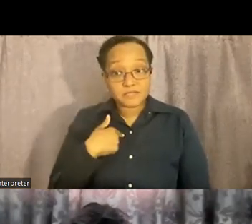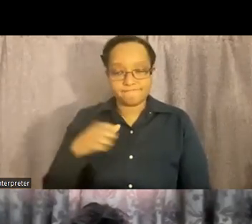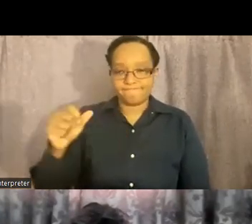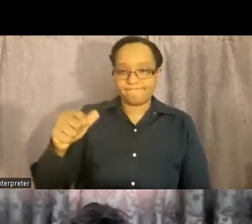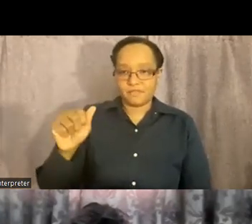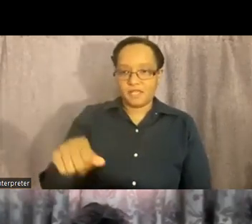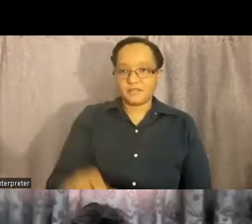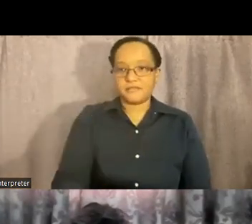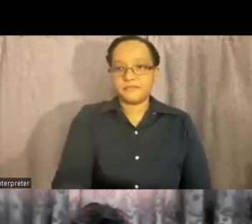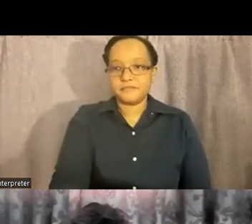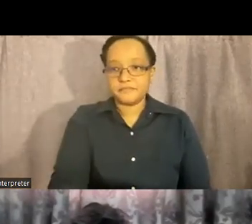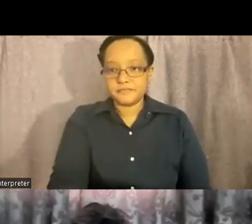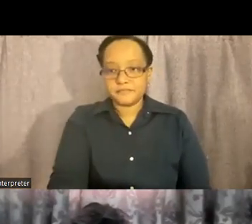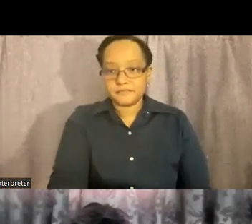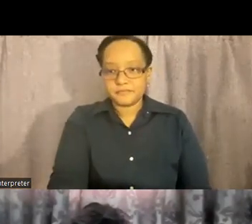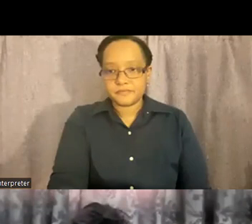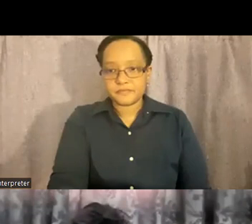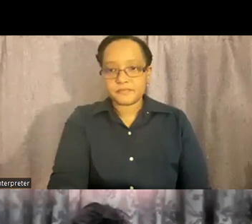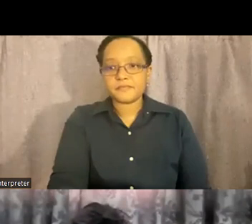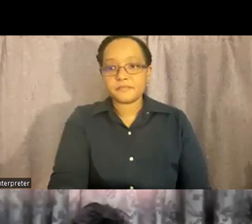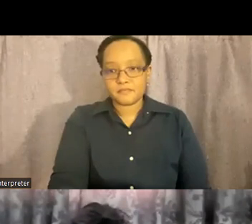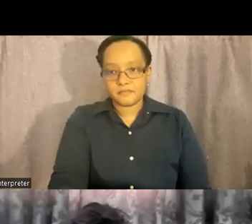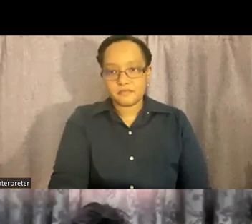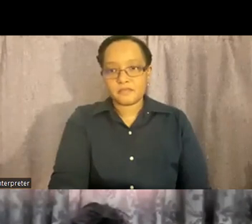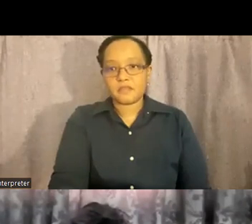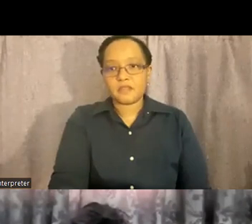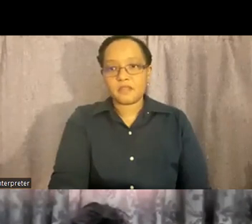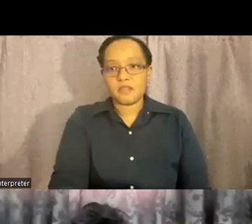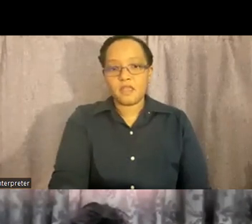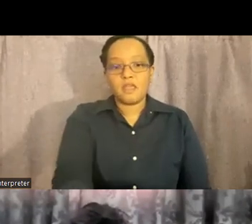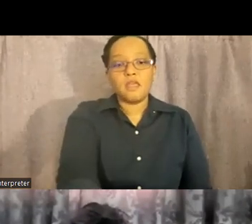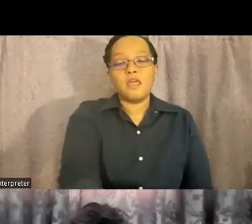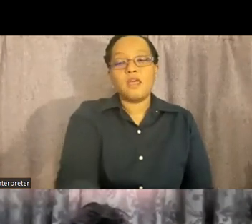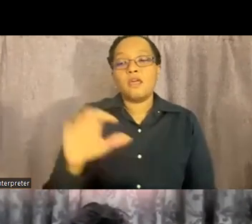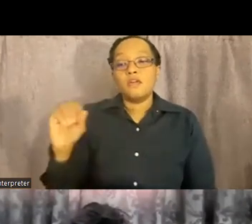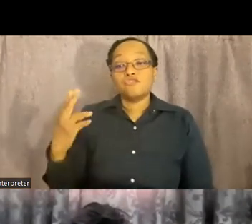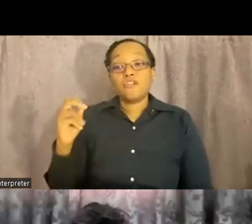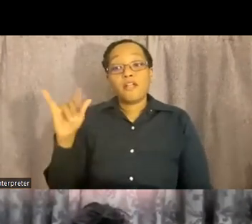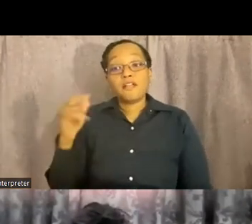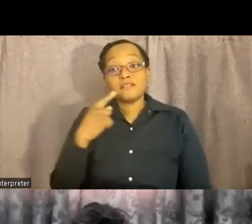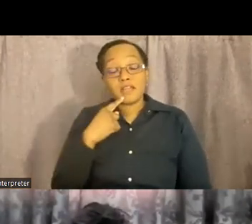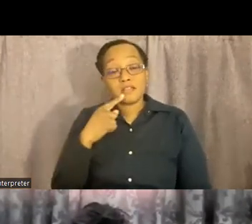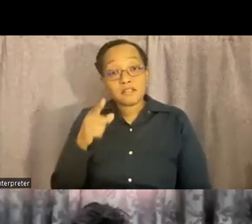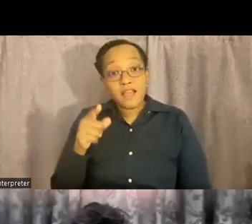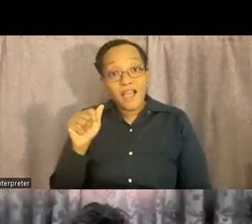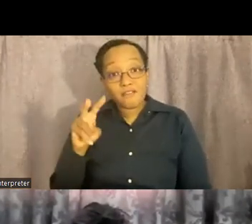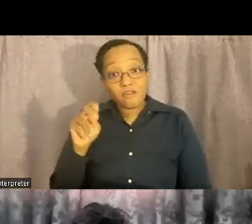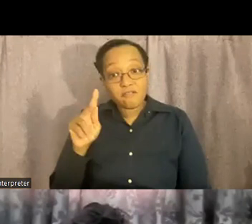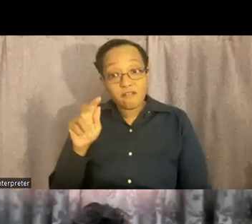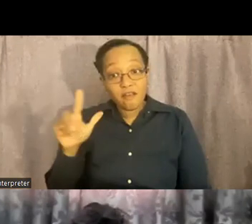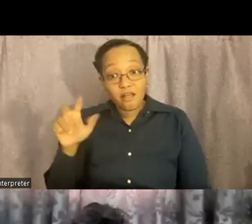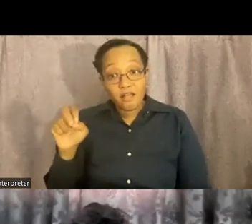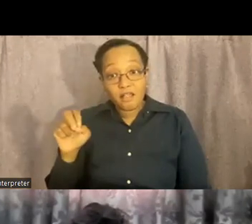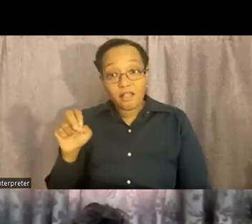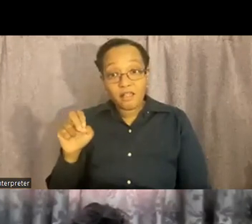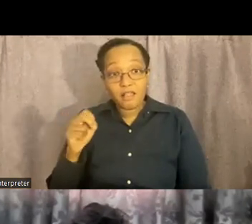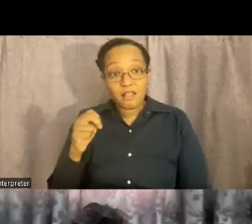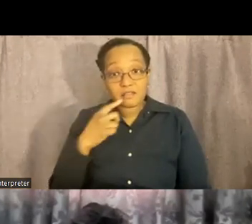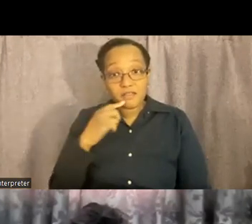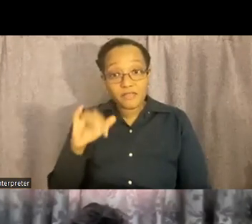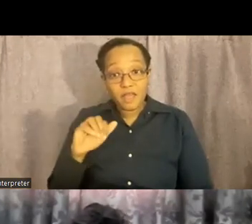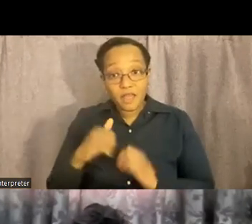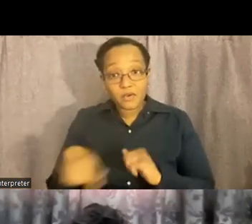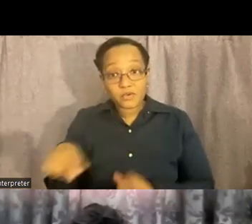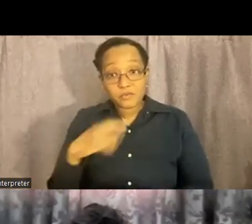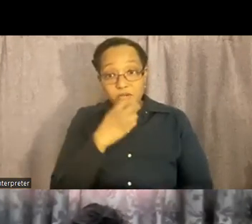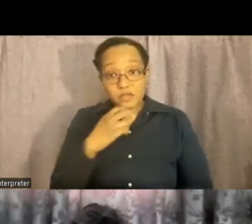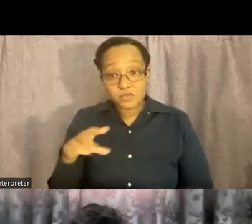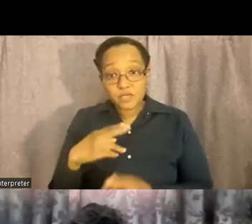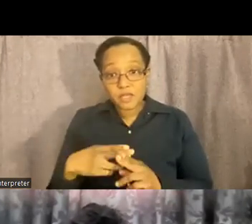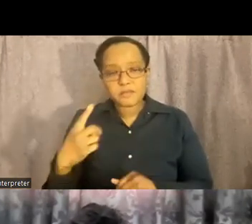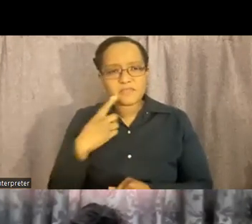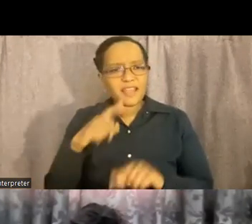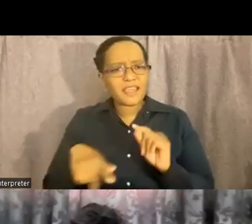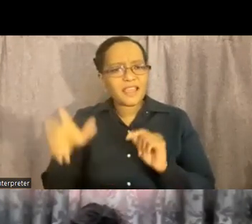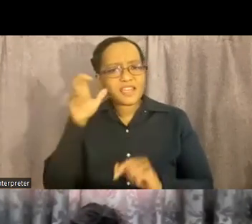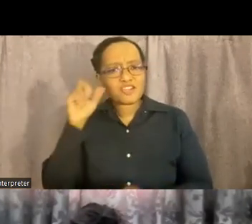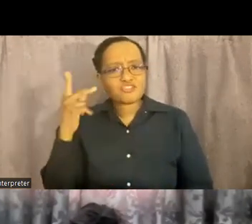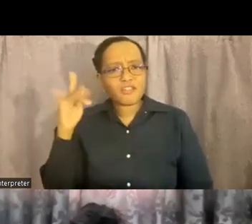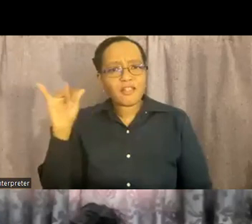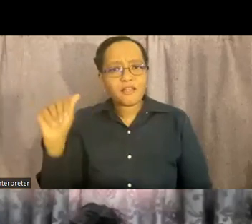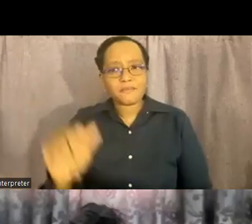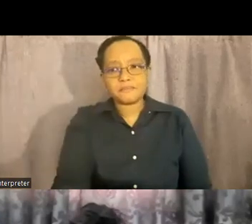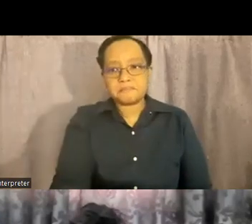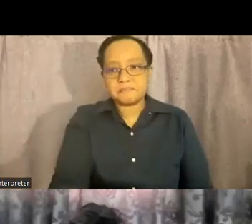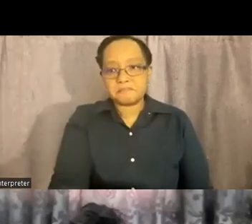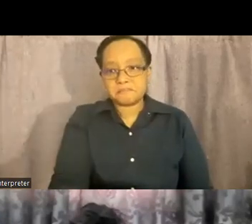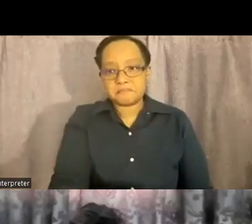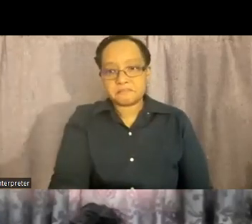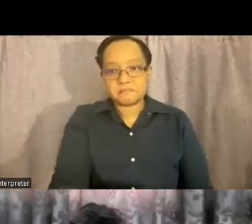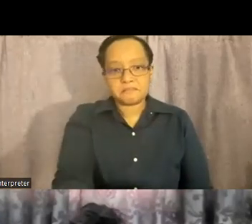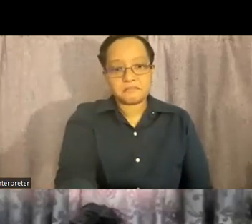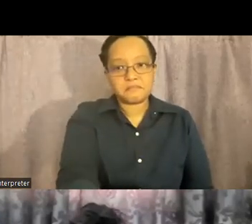If